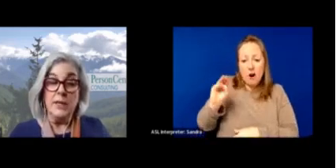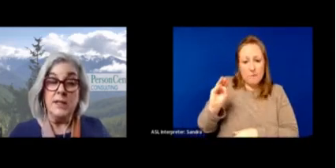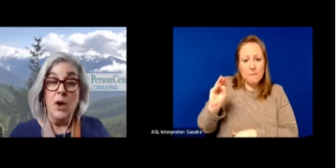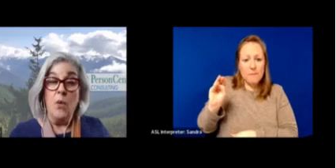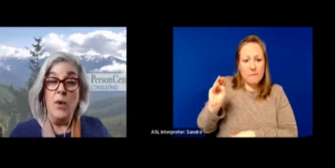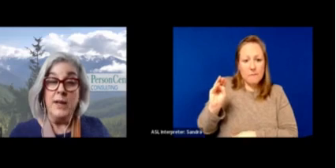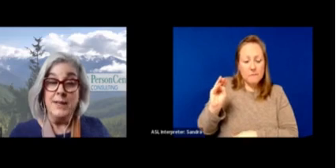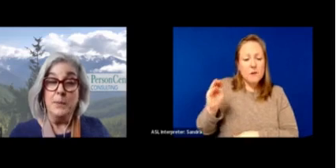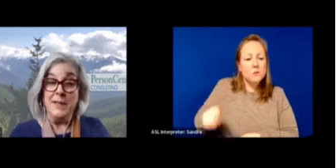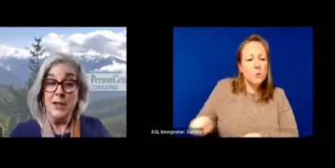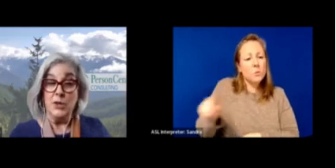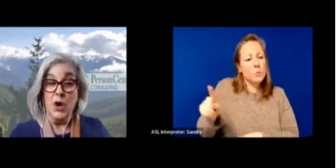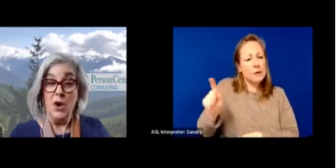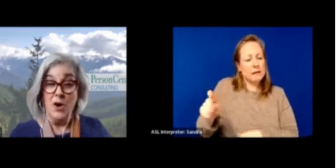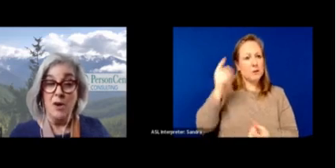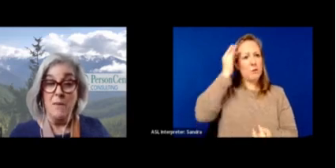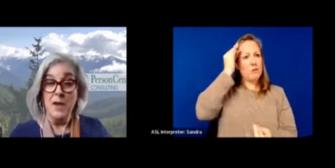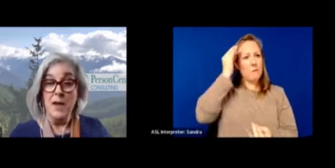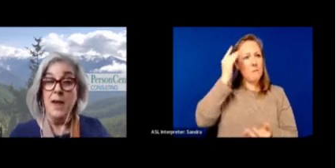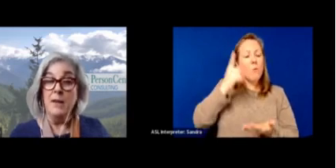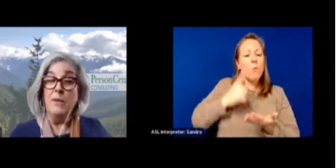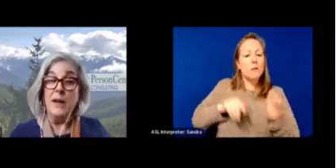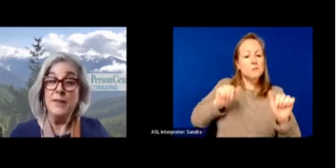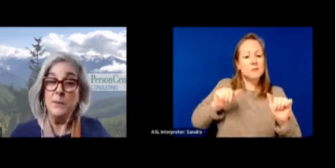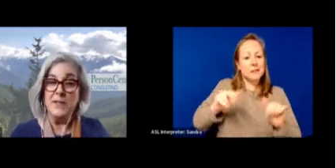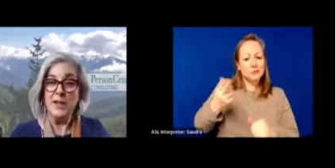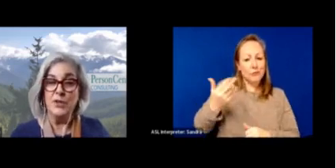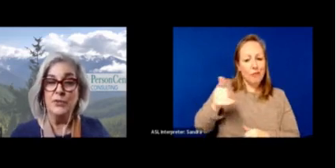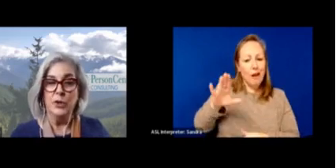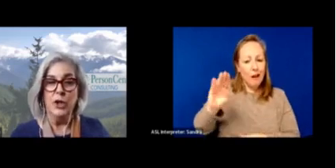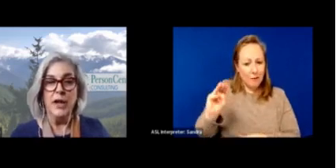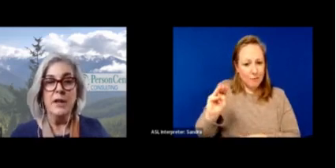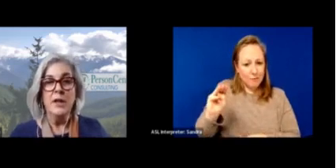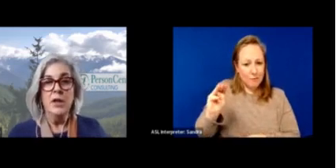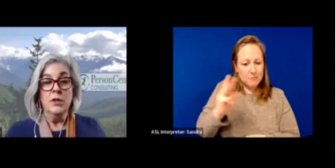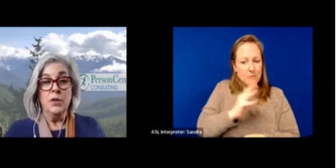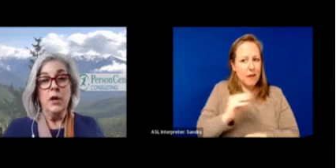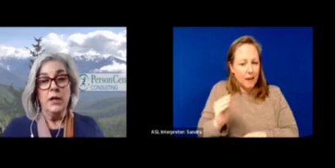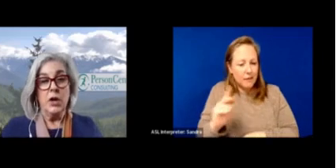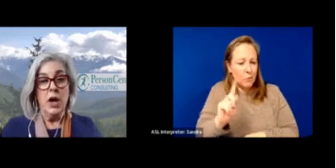the potential harm? And where's the potential for learning? So we're going to talk a good bit